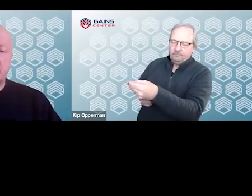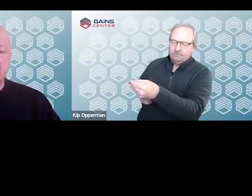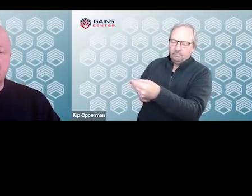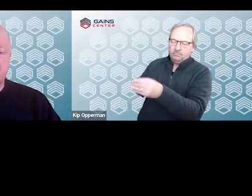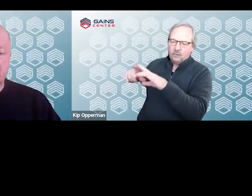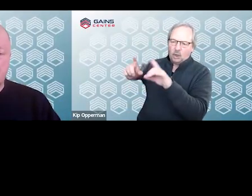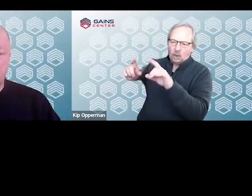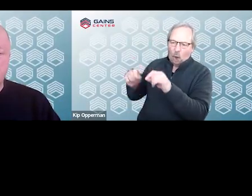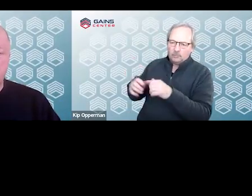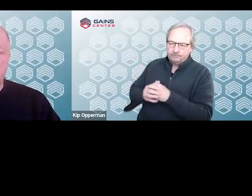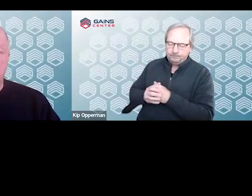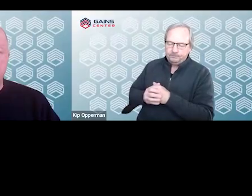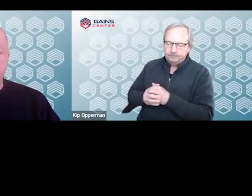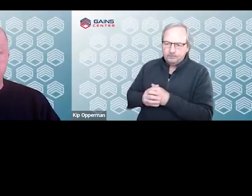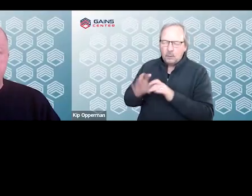to be considered as part of protocols.